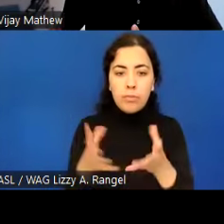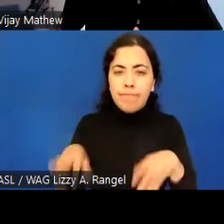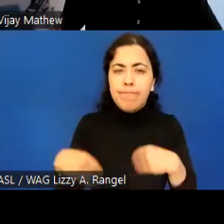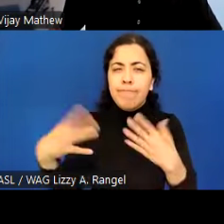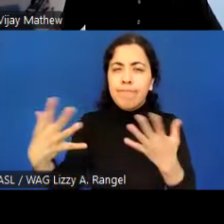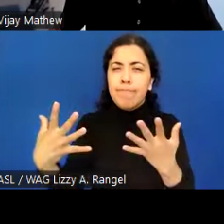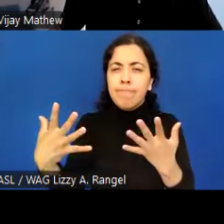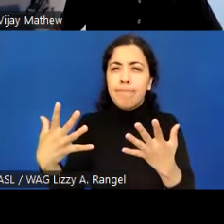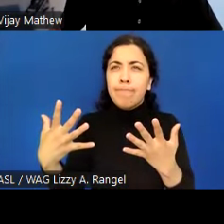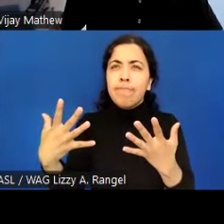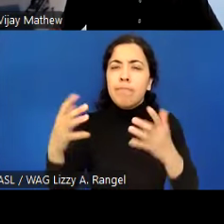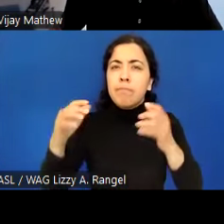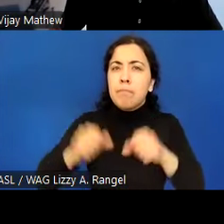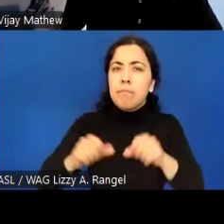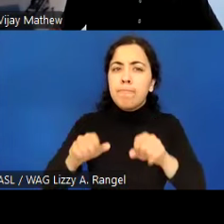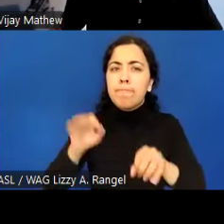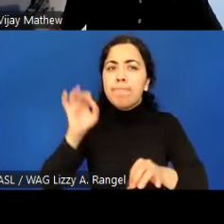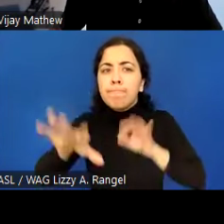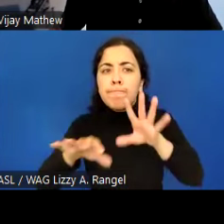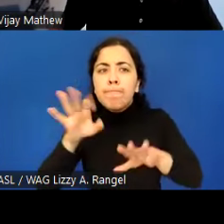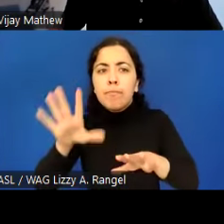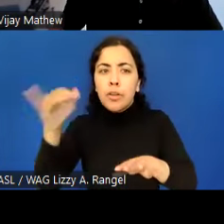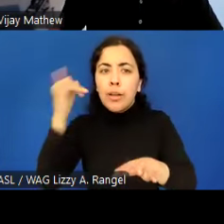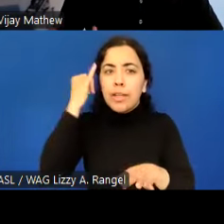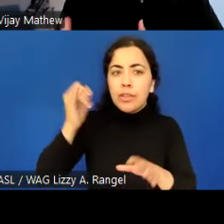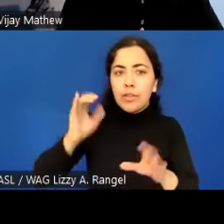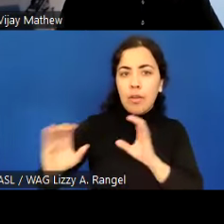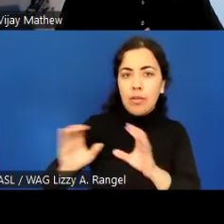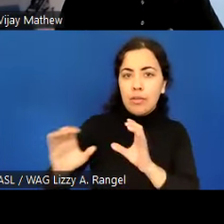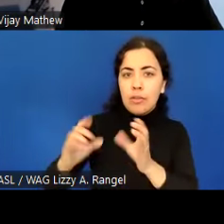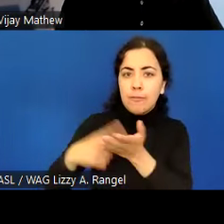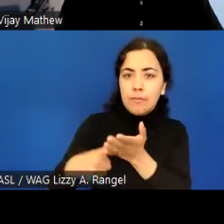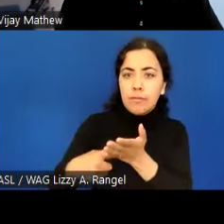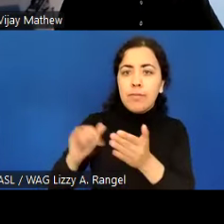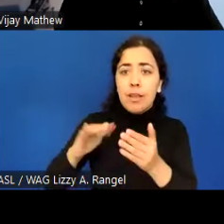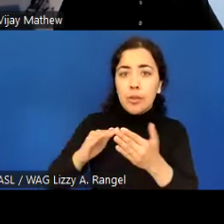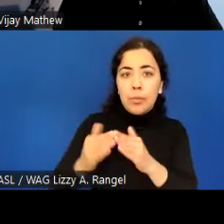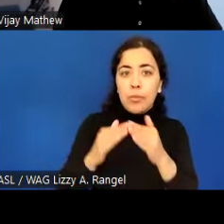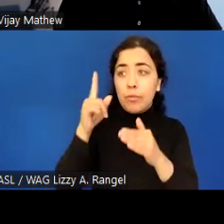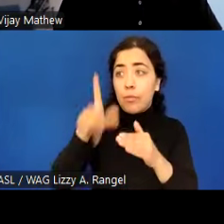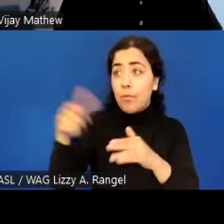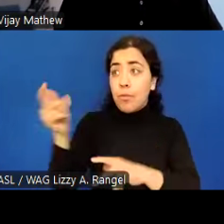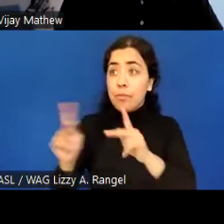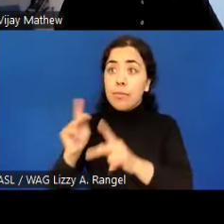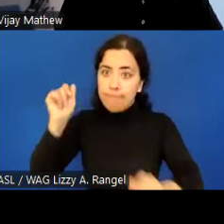amplify their ideas and conversations to a community of other theater practitioners. We